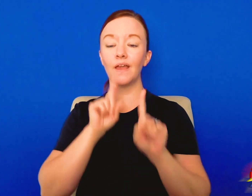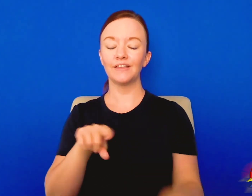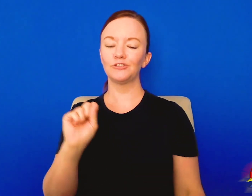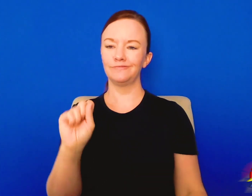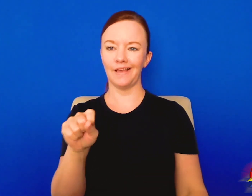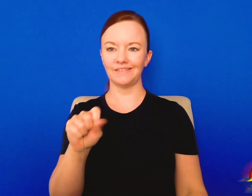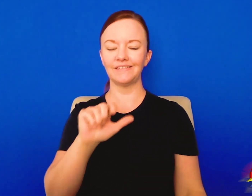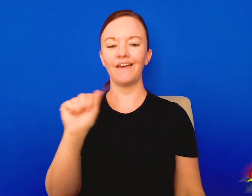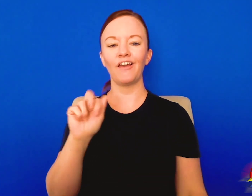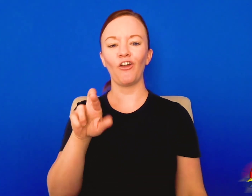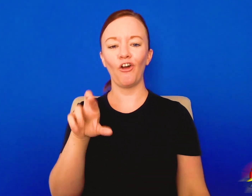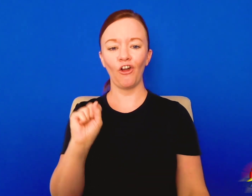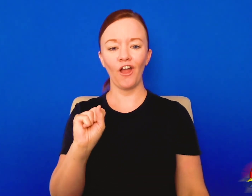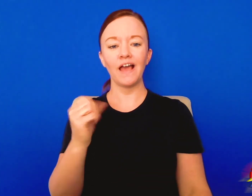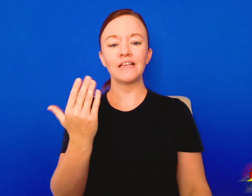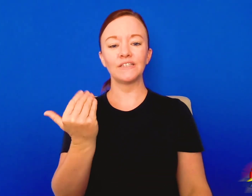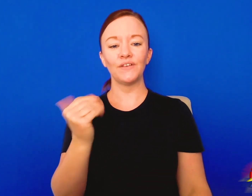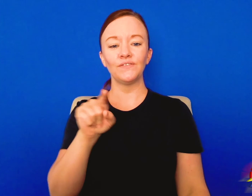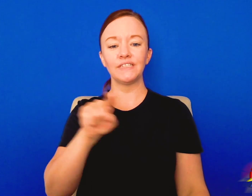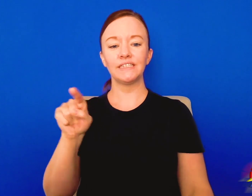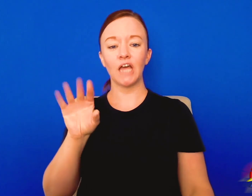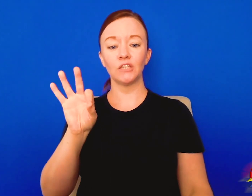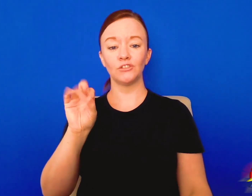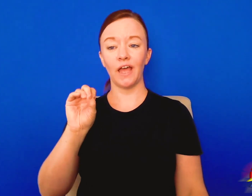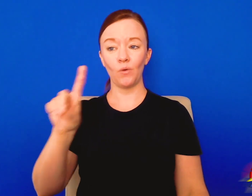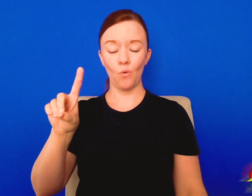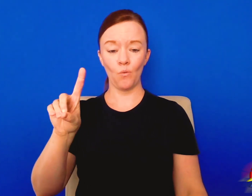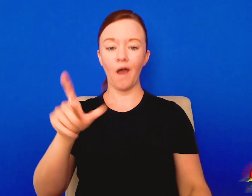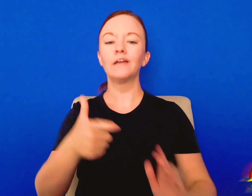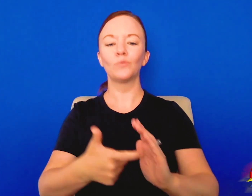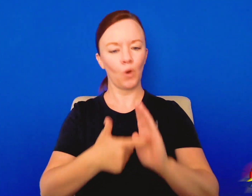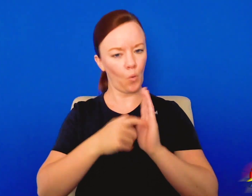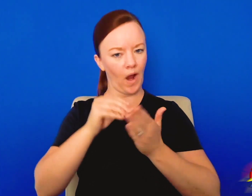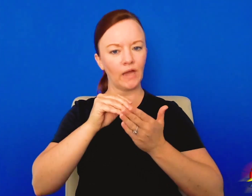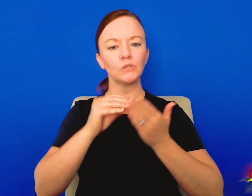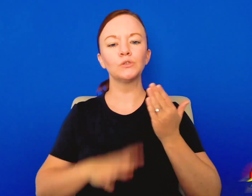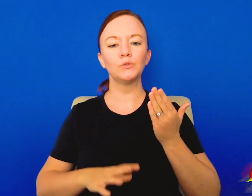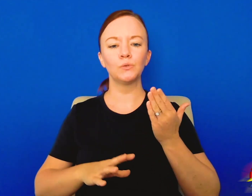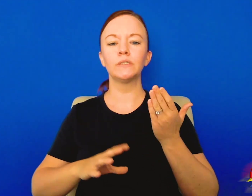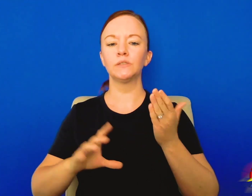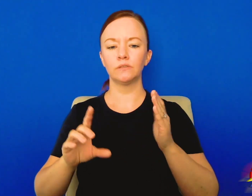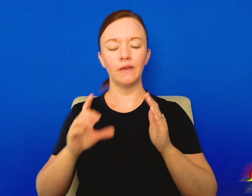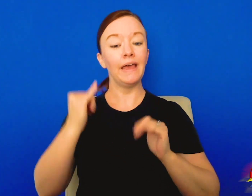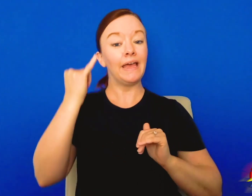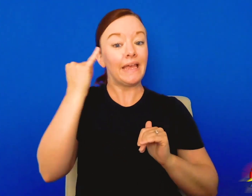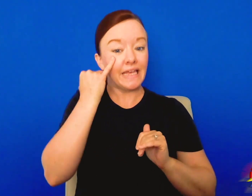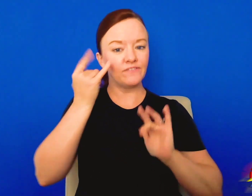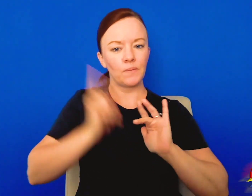ANSWER: YES, ARS 15-901 REQUIRES STUDENTS WHO